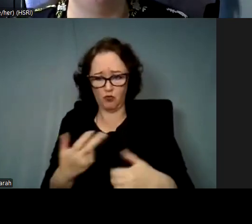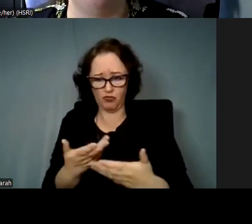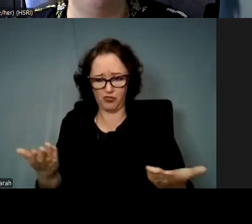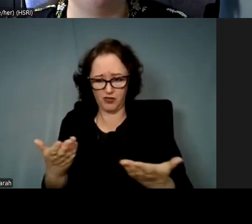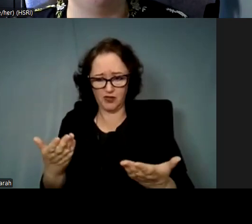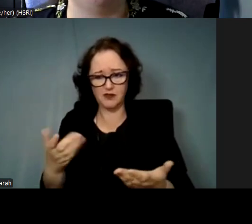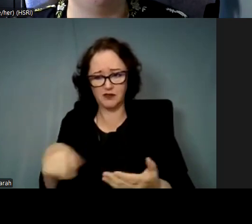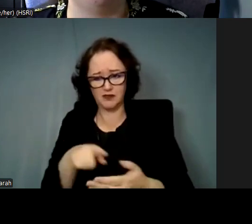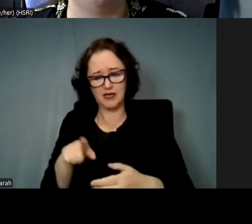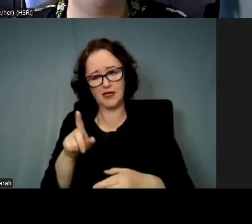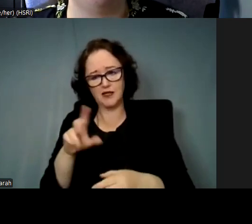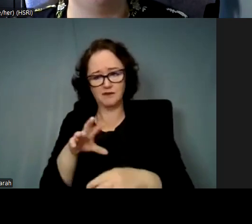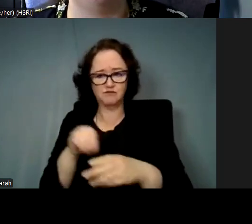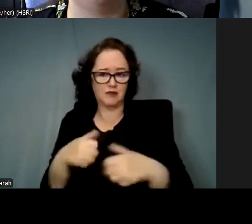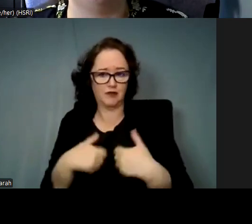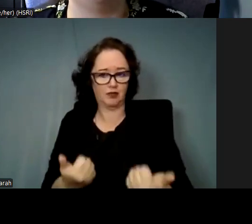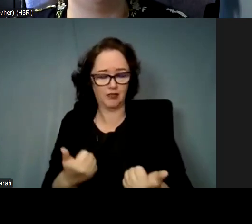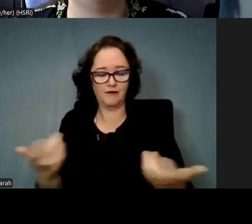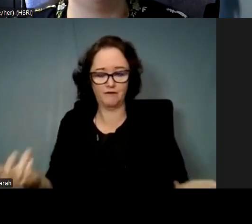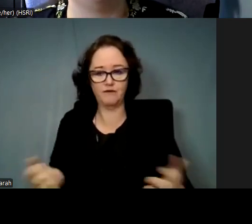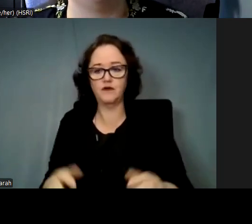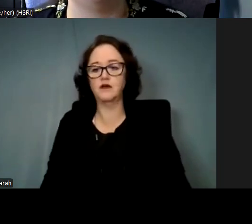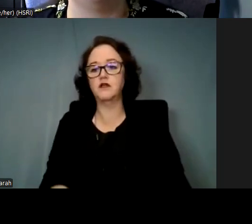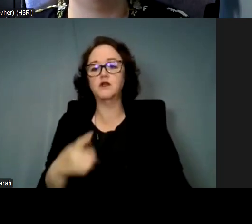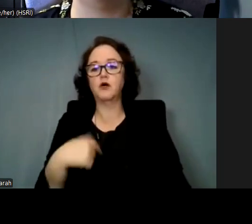Kate Brady: Yeah. Hear, hear. Thanks, Laura. I'm going to skip